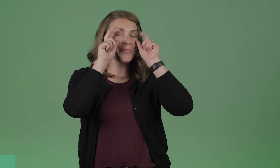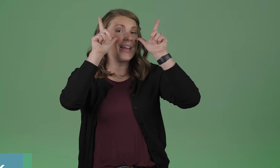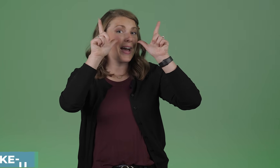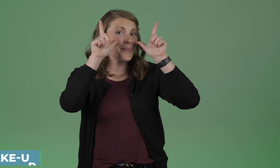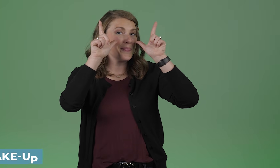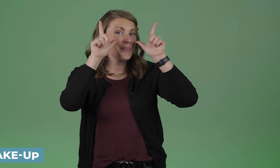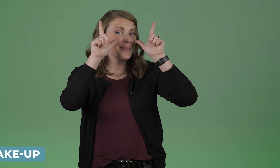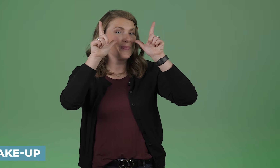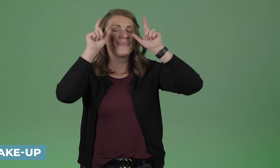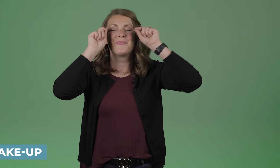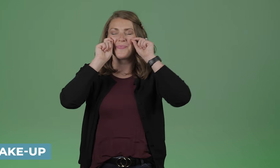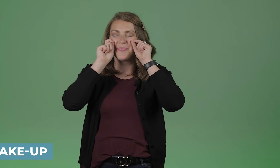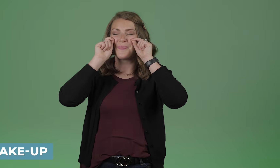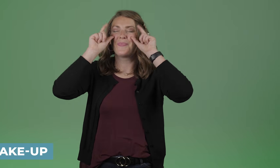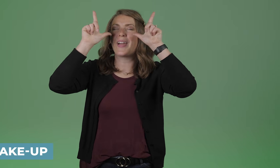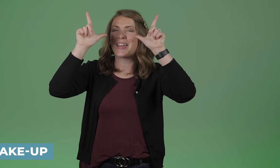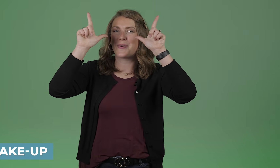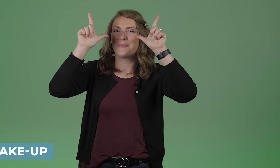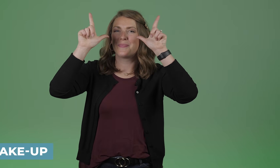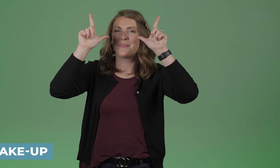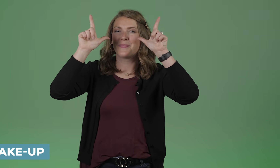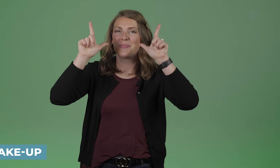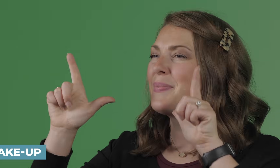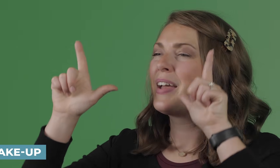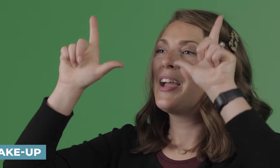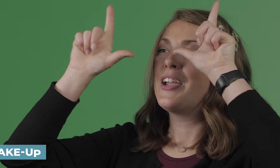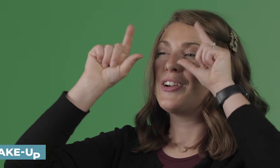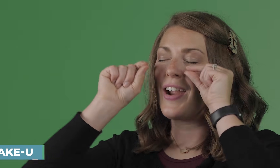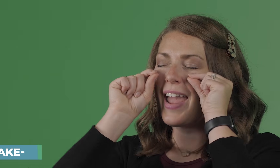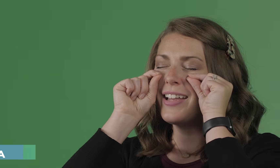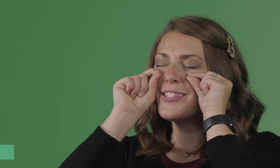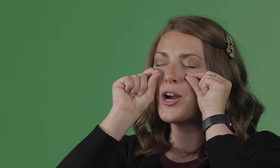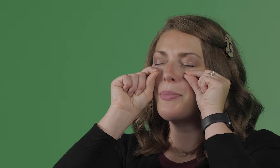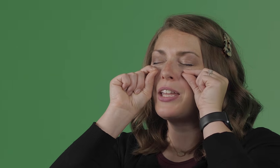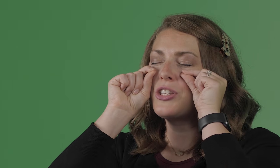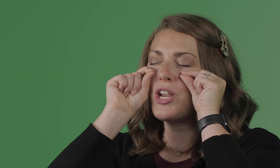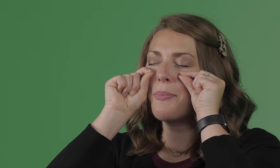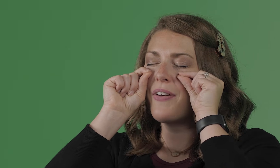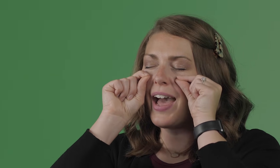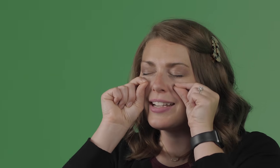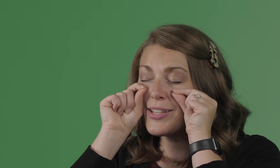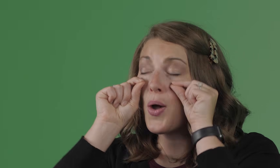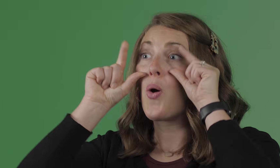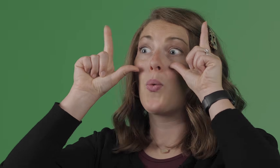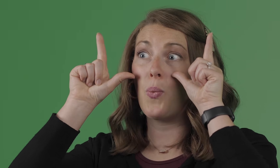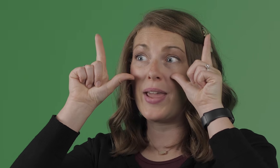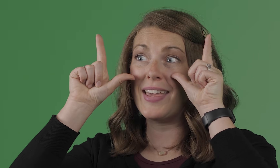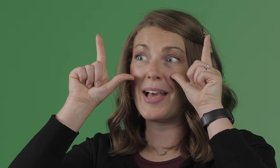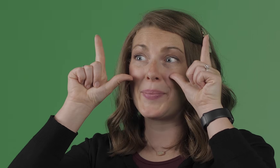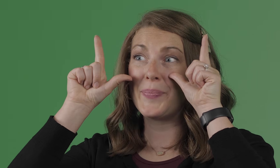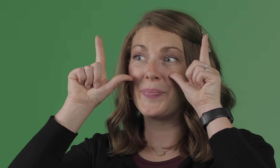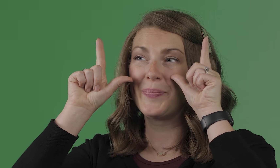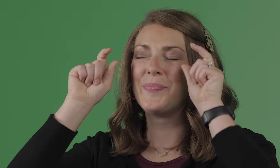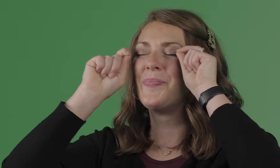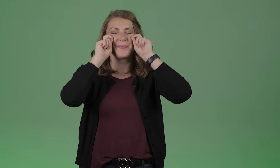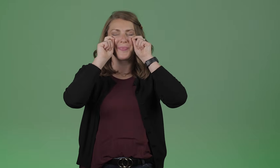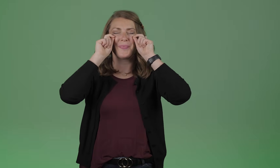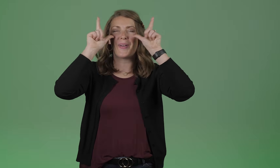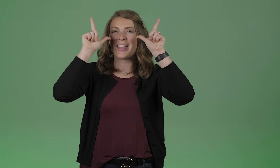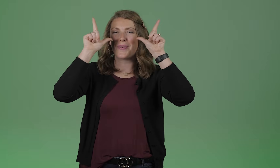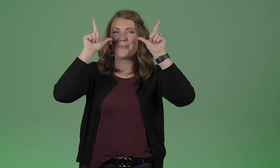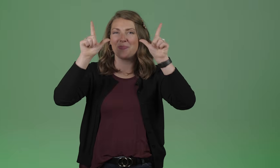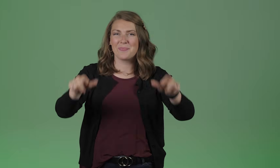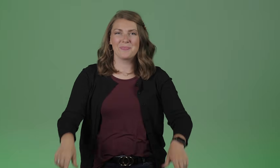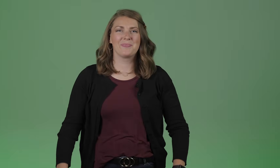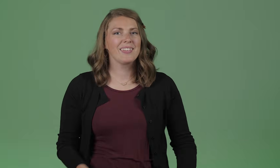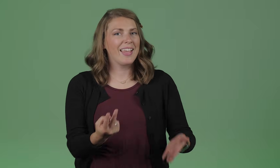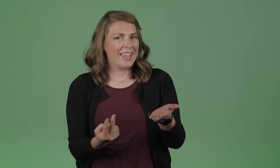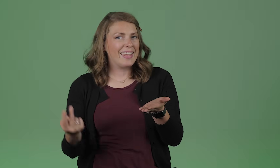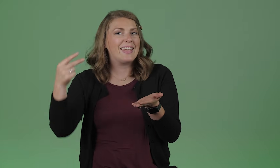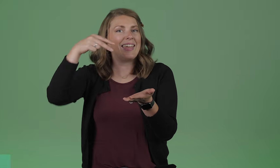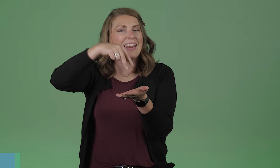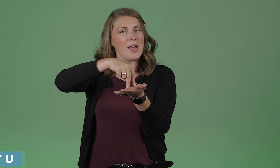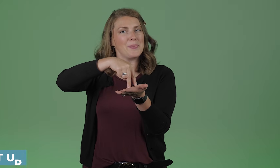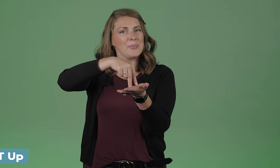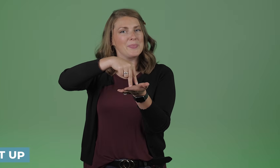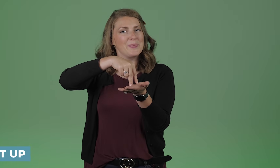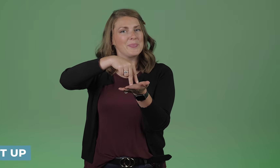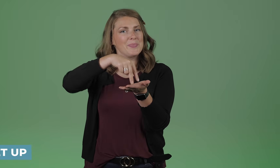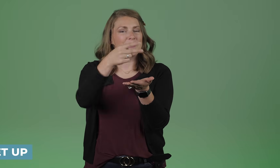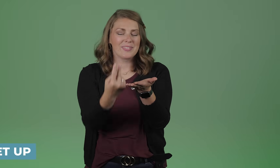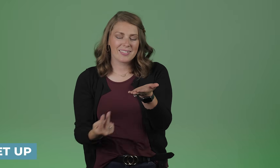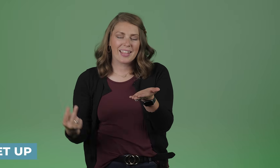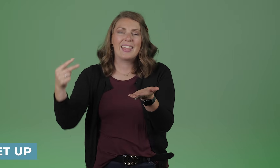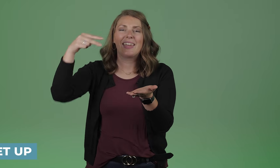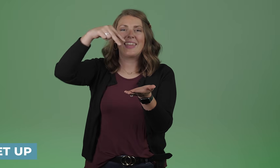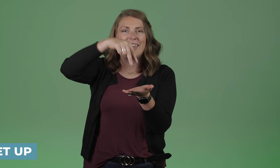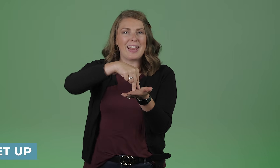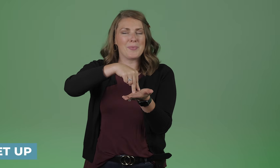'Wake up, wake up,' your hands are making the shape of eyes waking up 'wake up.' 'Get up, get up,'